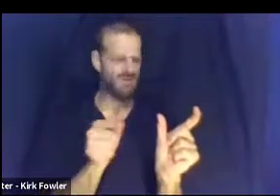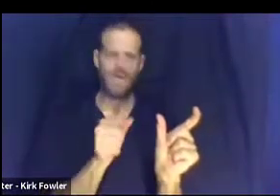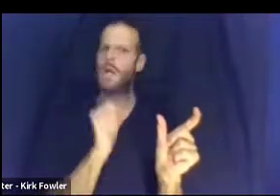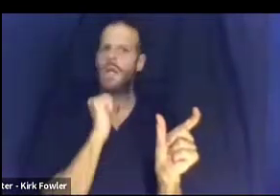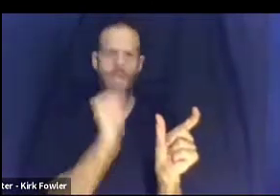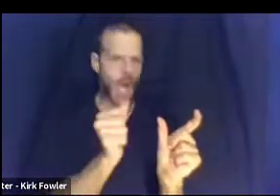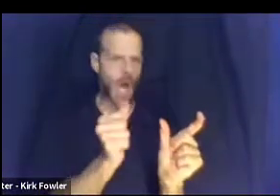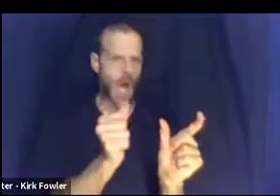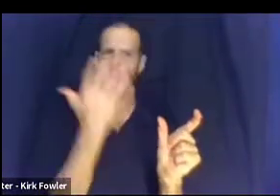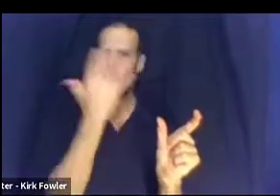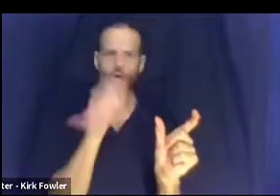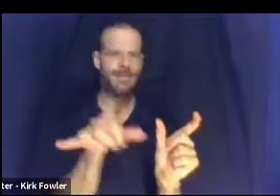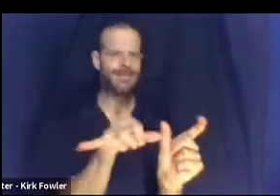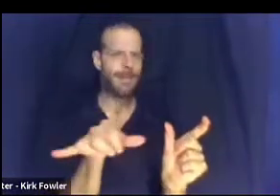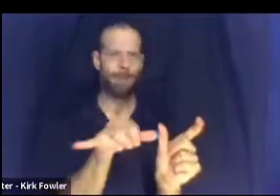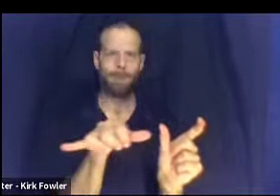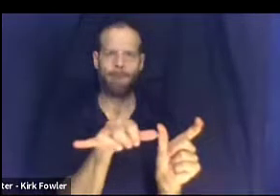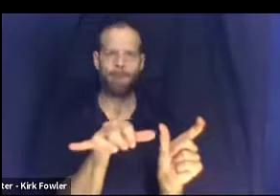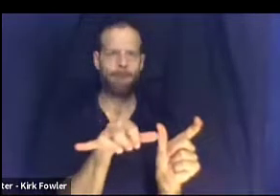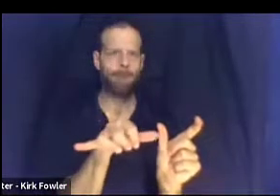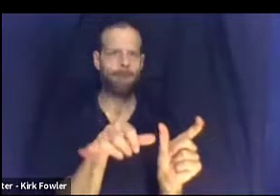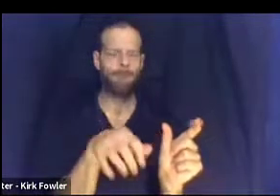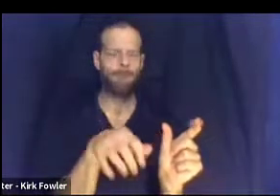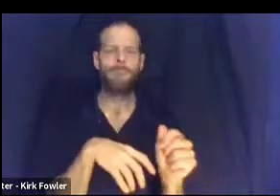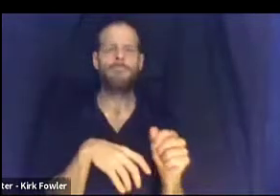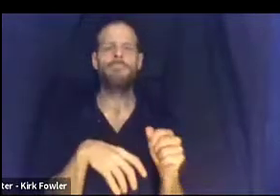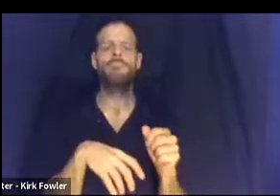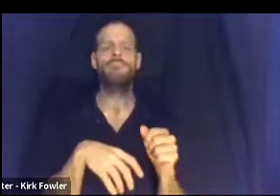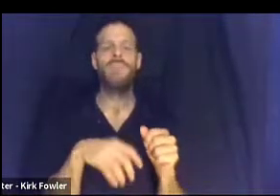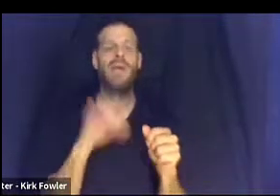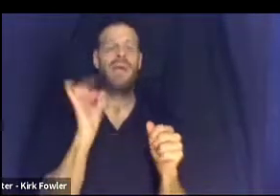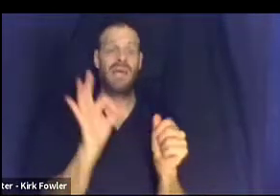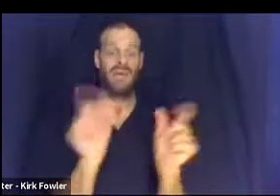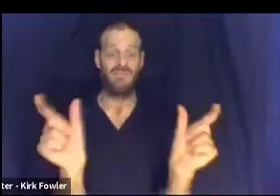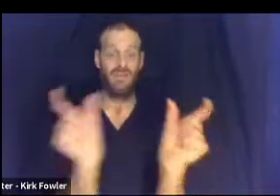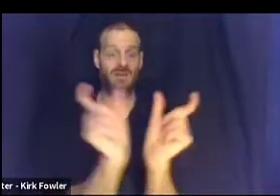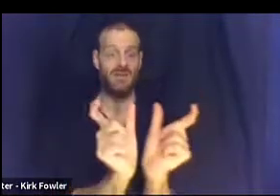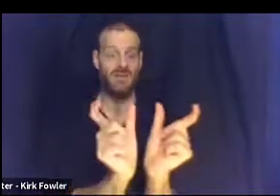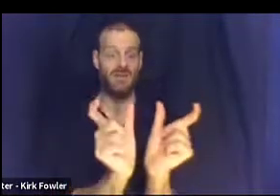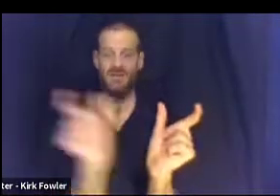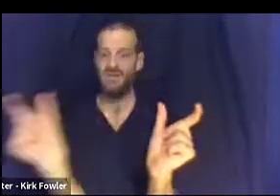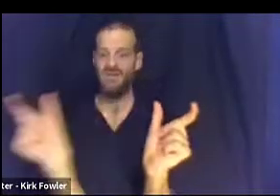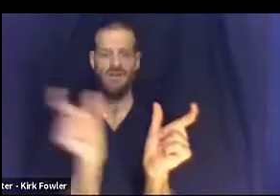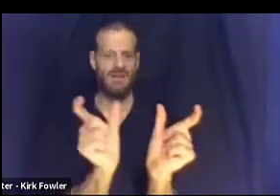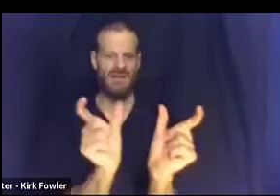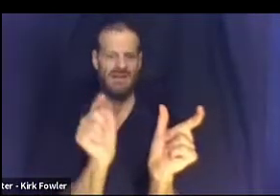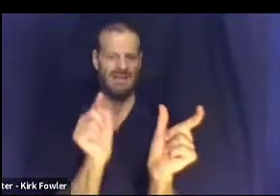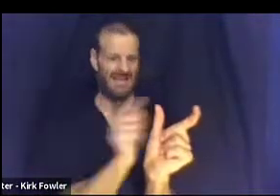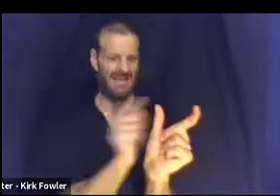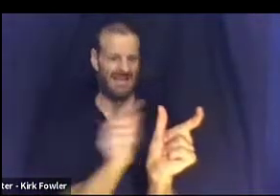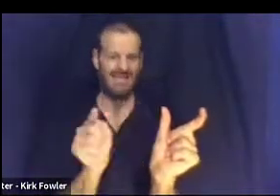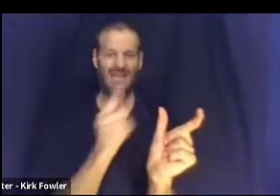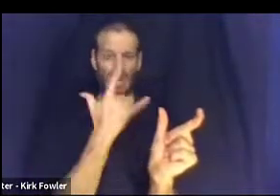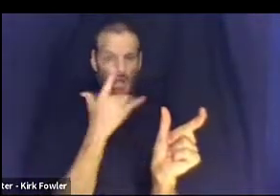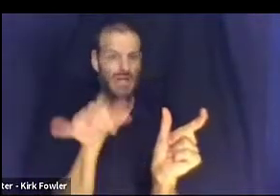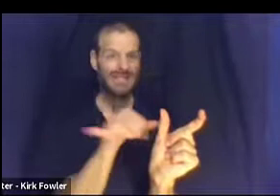and especially from those symbols that are next to them. And usually we can do that by color, but it may be also by shape